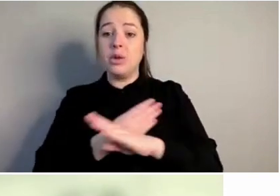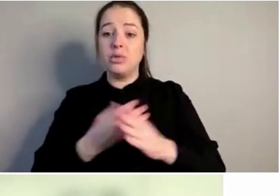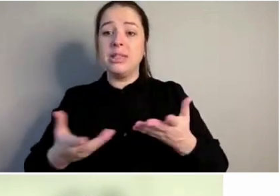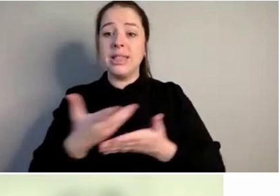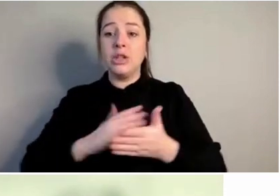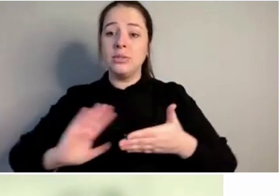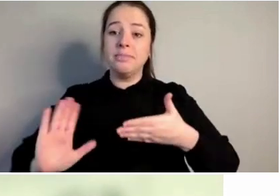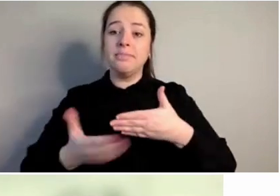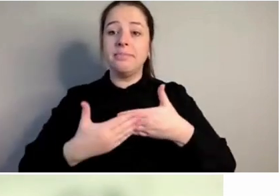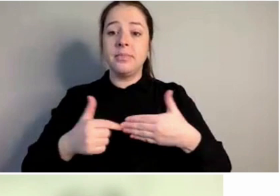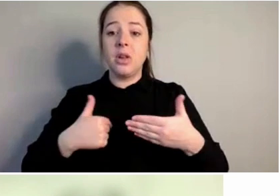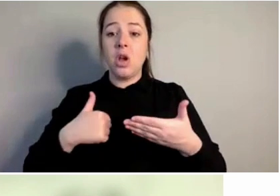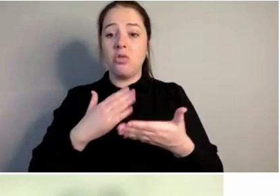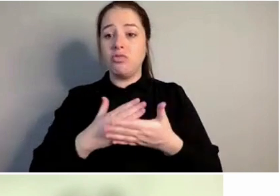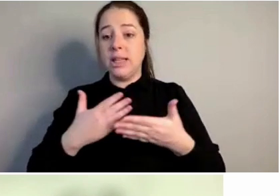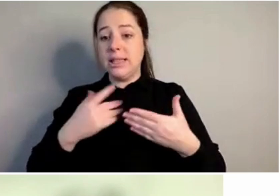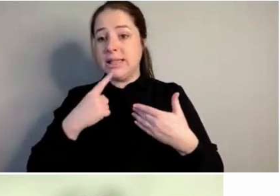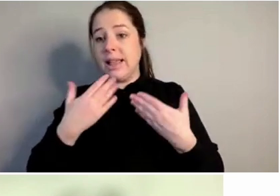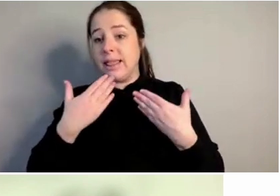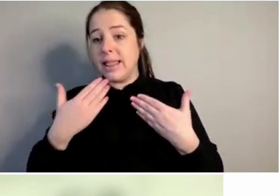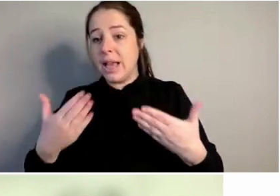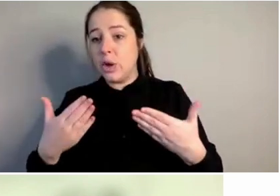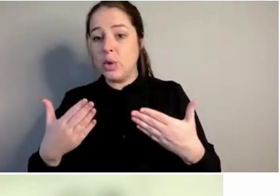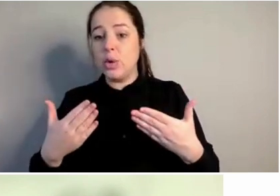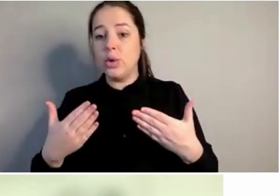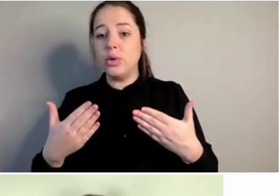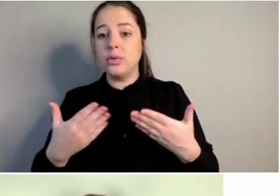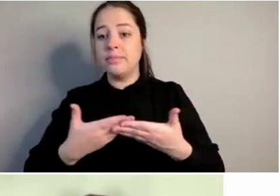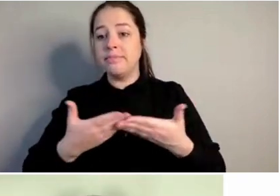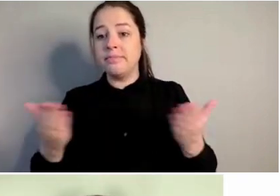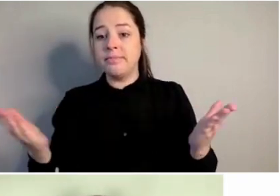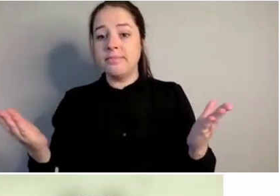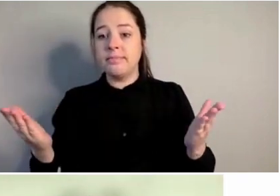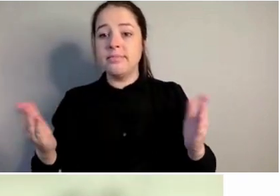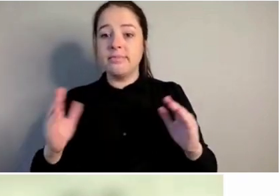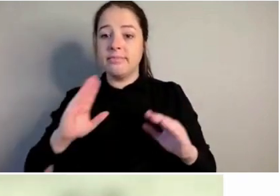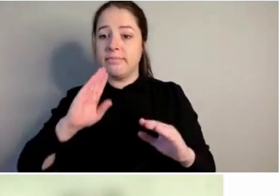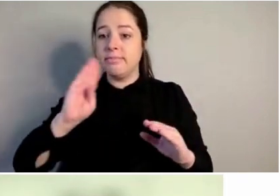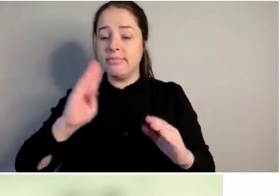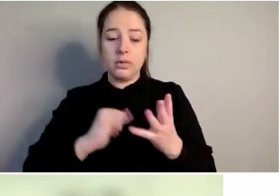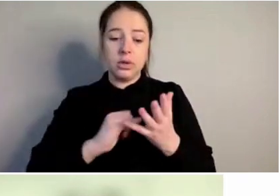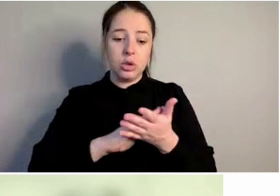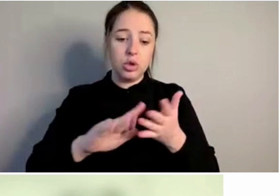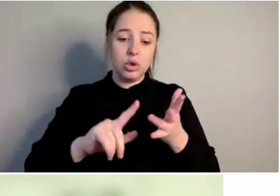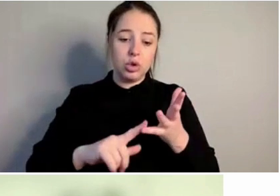I really would like to extend a genuine and warm thank you to all of our speakers, Subho, Sam, and Bruce.